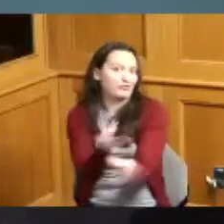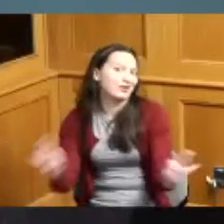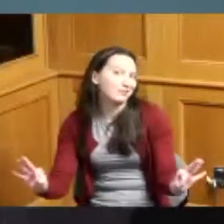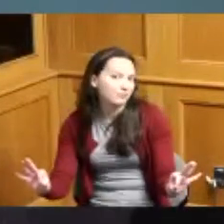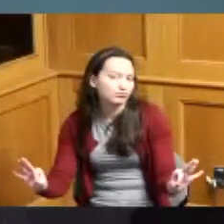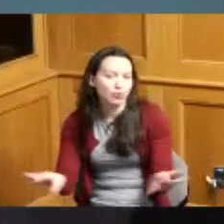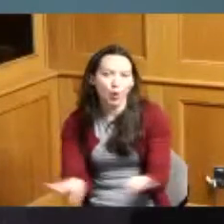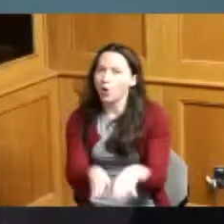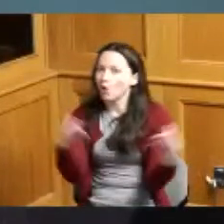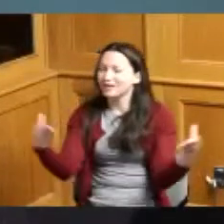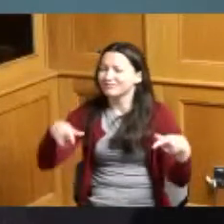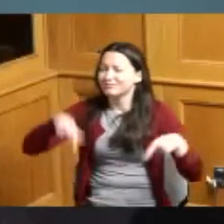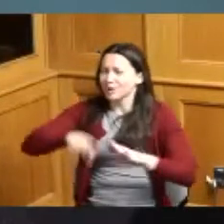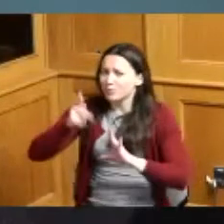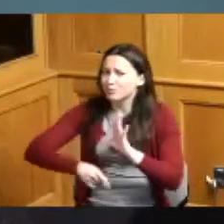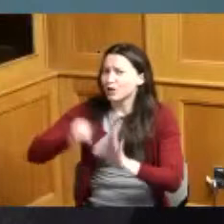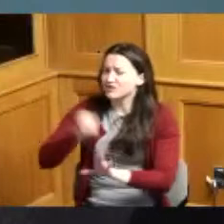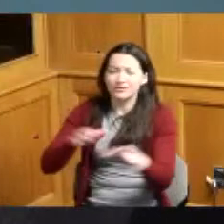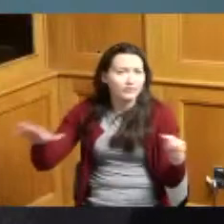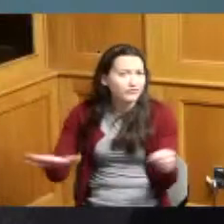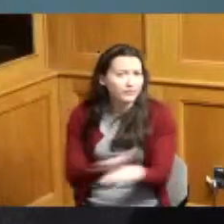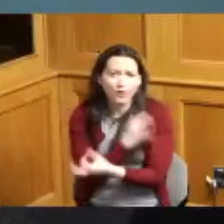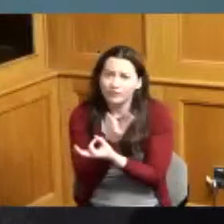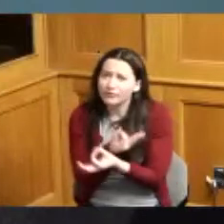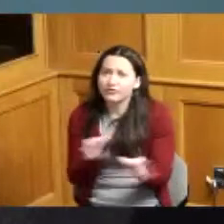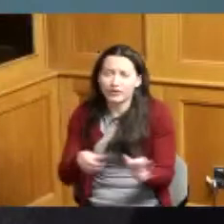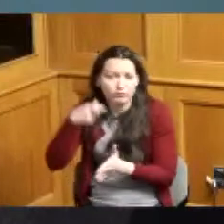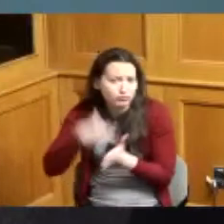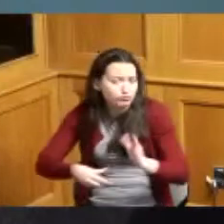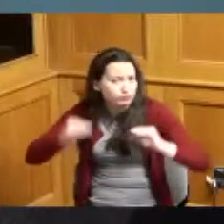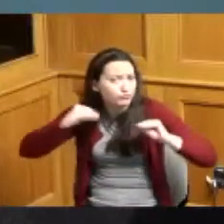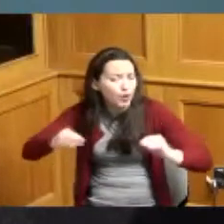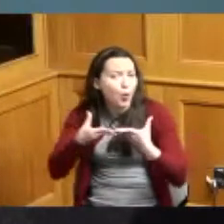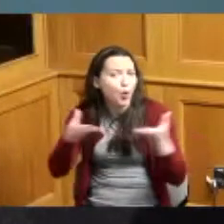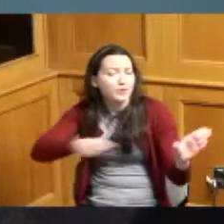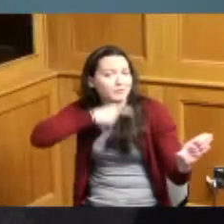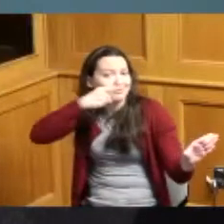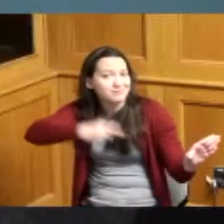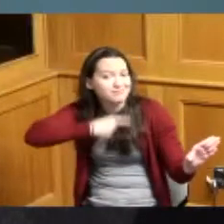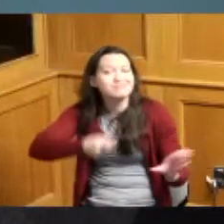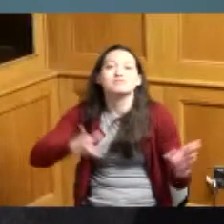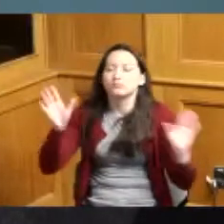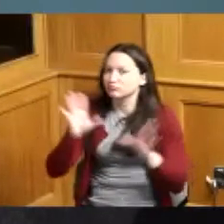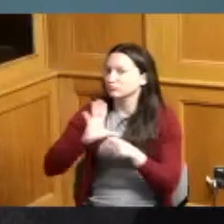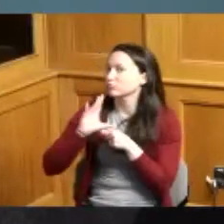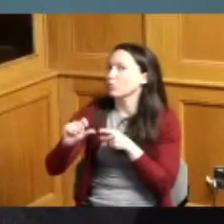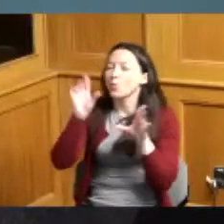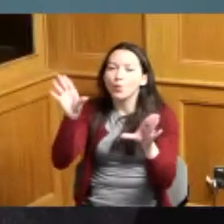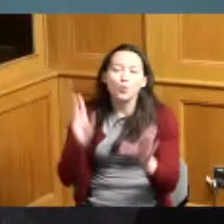open this project is free it's open to the public it's going to be amazing and it's a great tourist